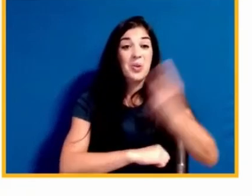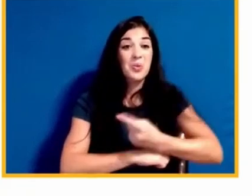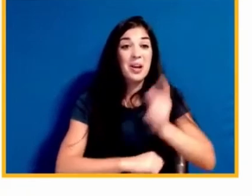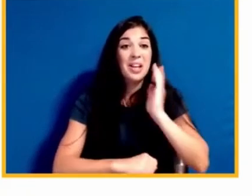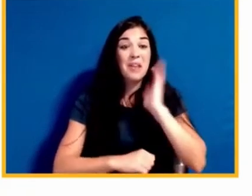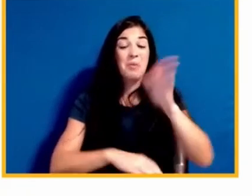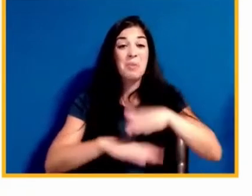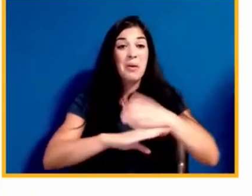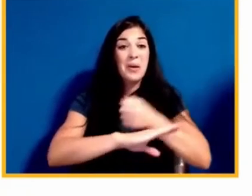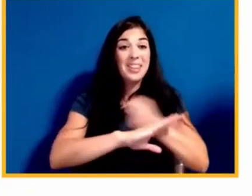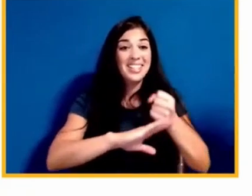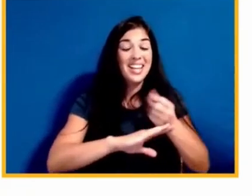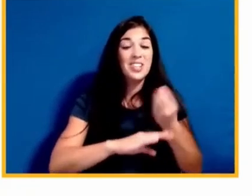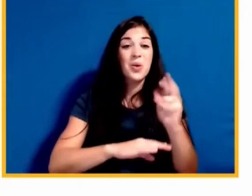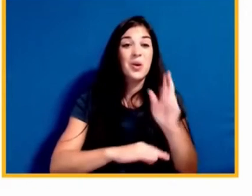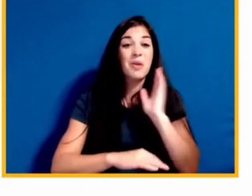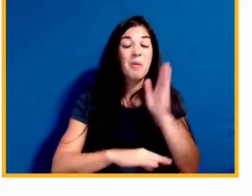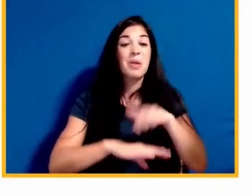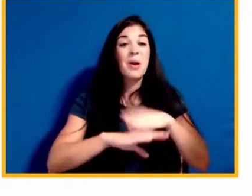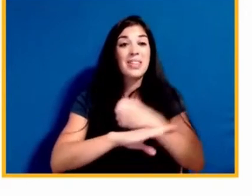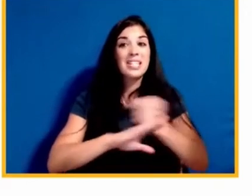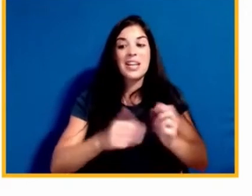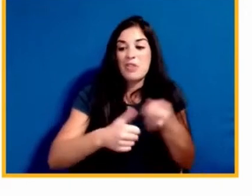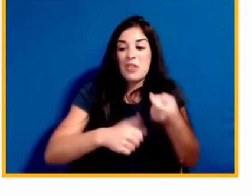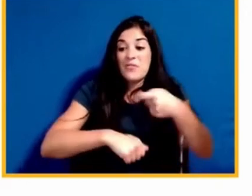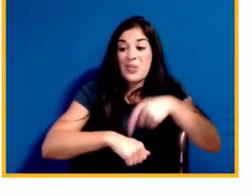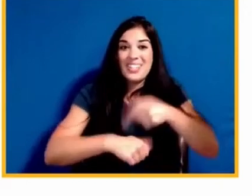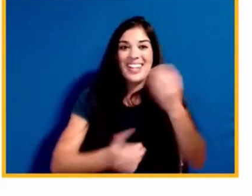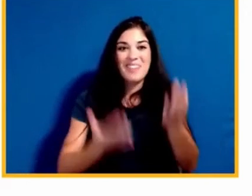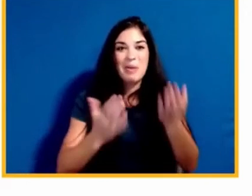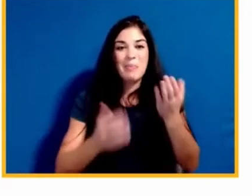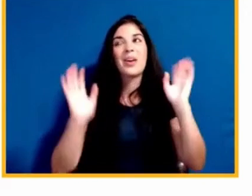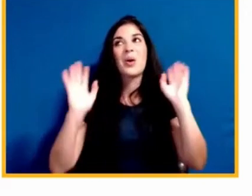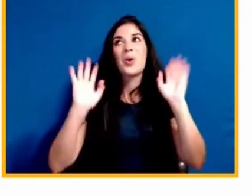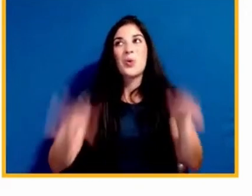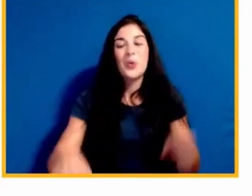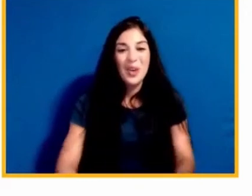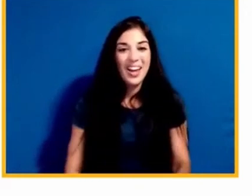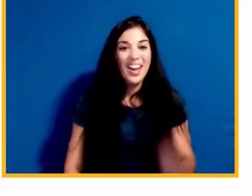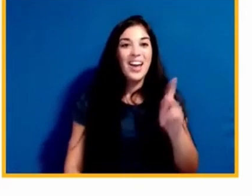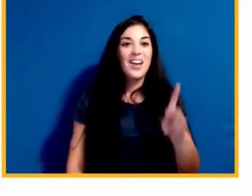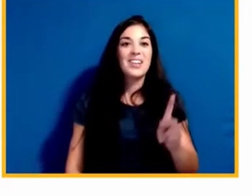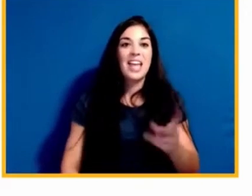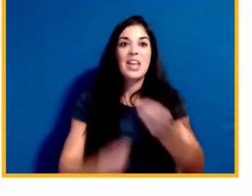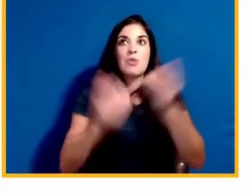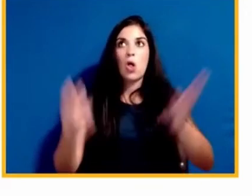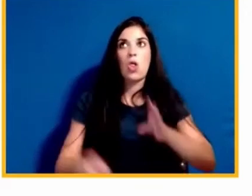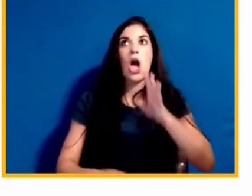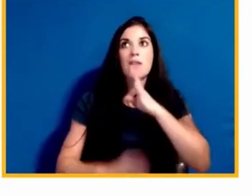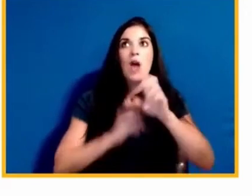back on this stage or you'll be on this stage for the first time. Whew, all right, I've been doing a whole lot of talking so far and I